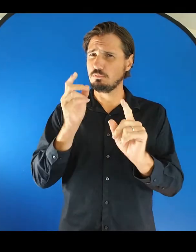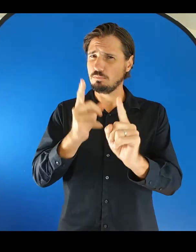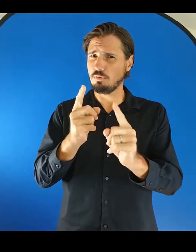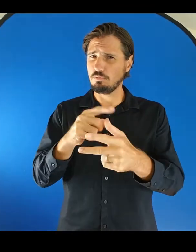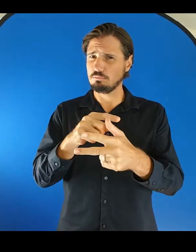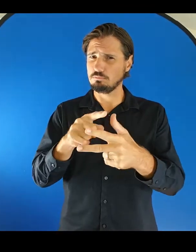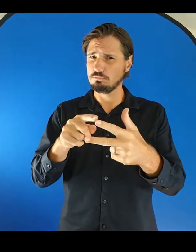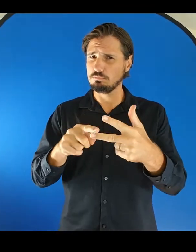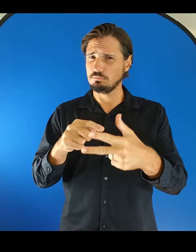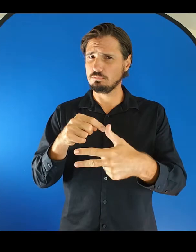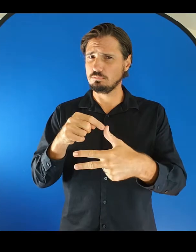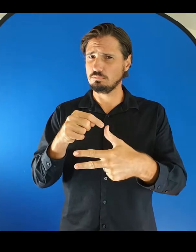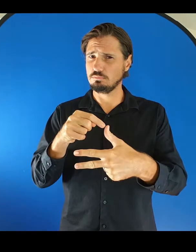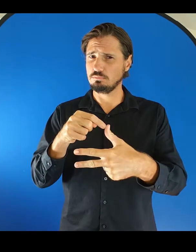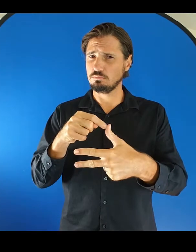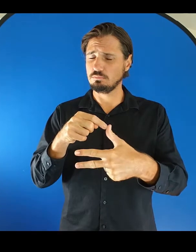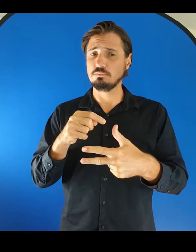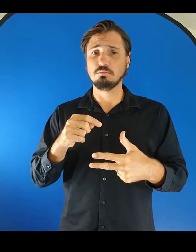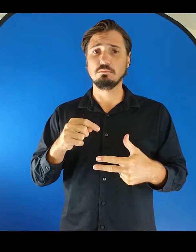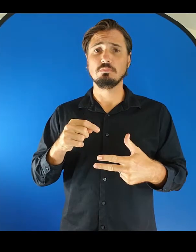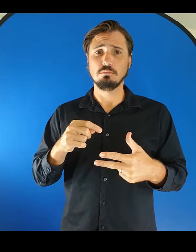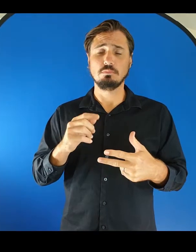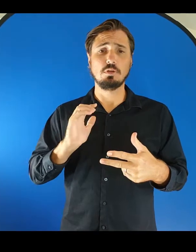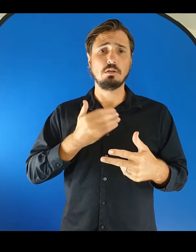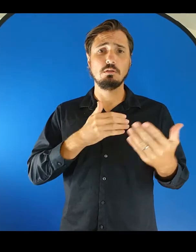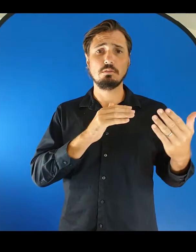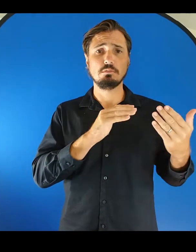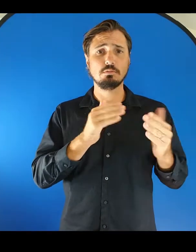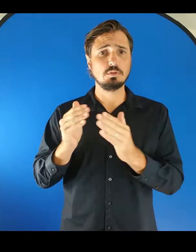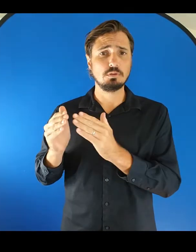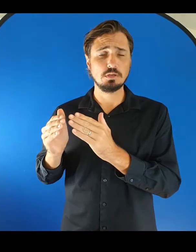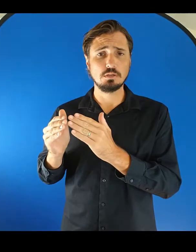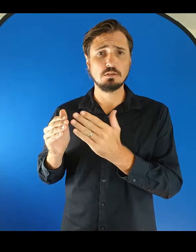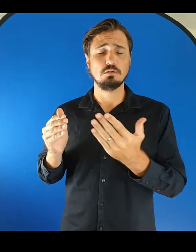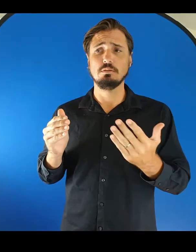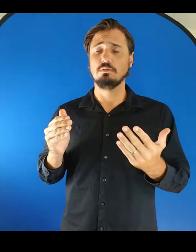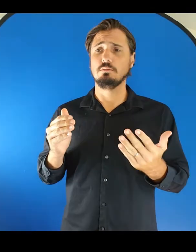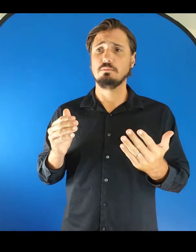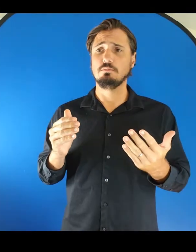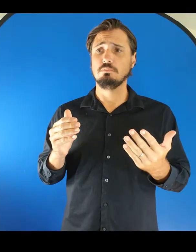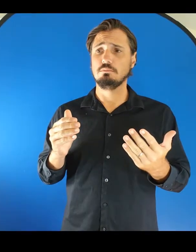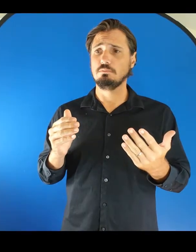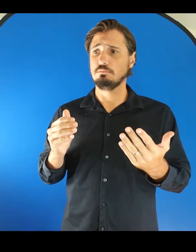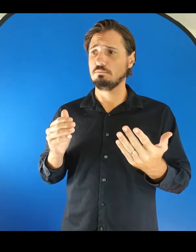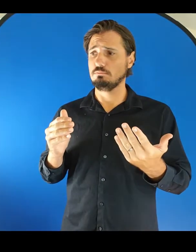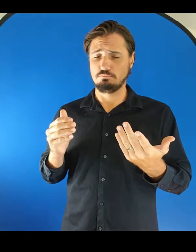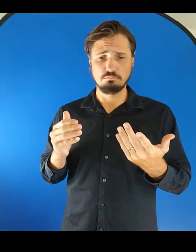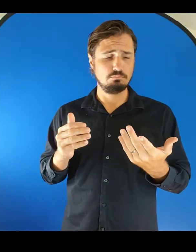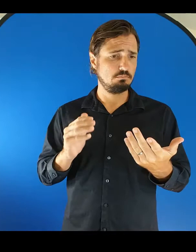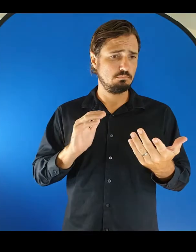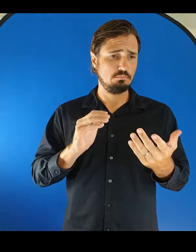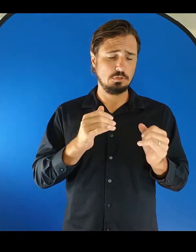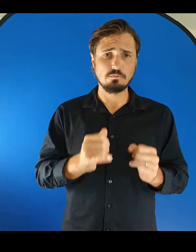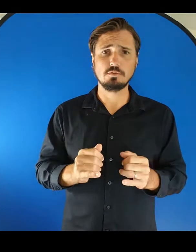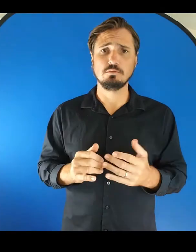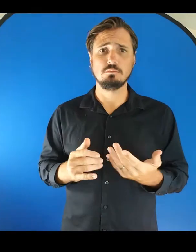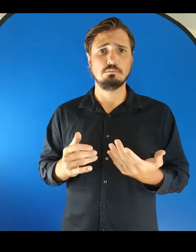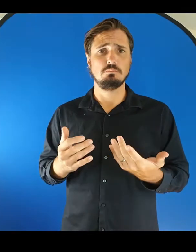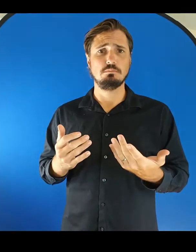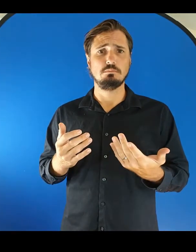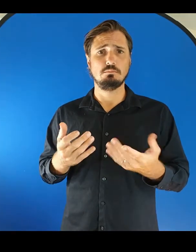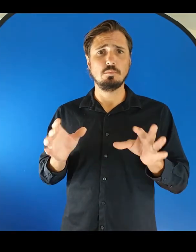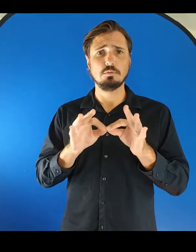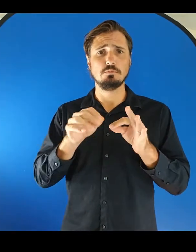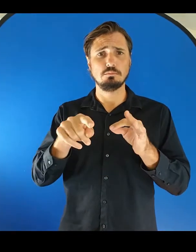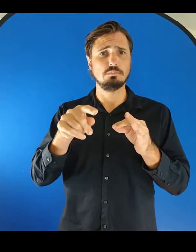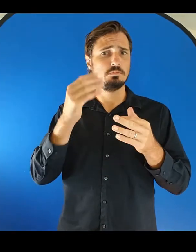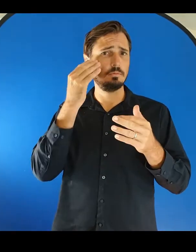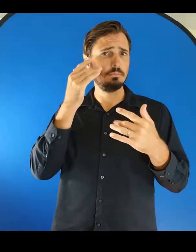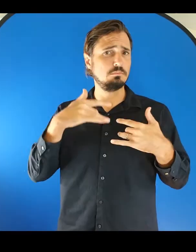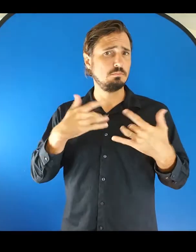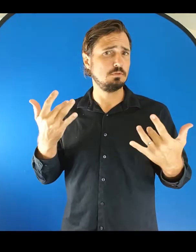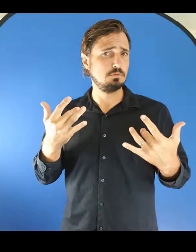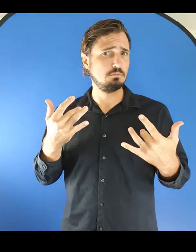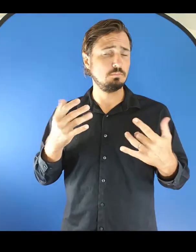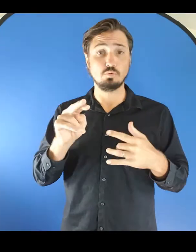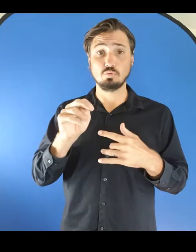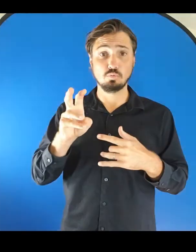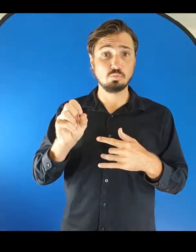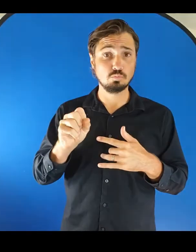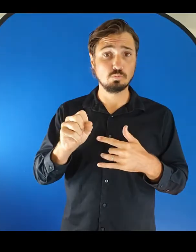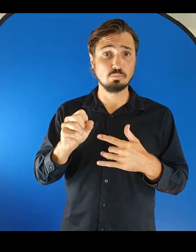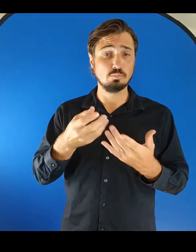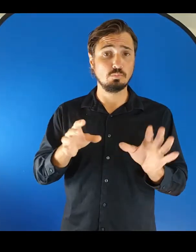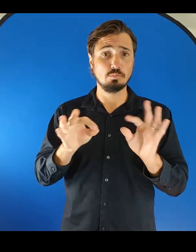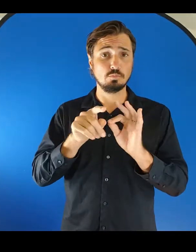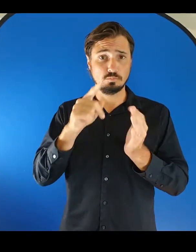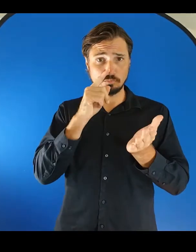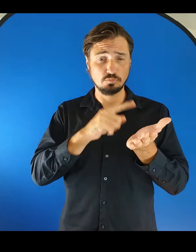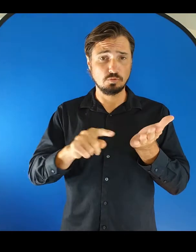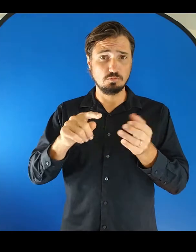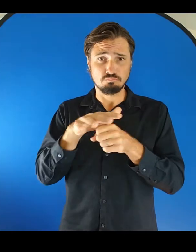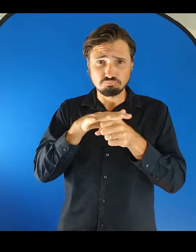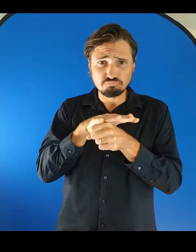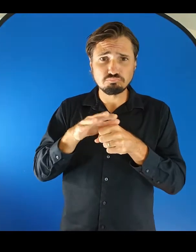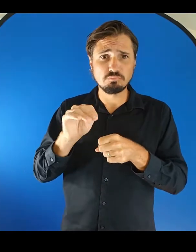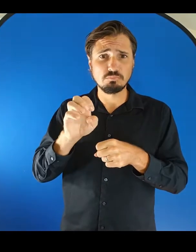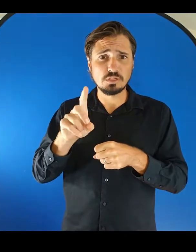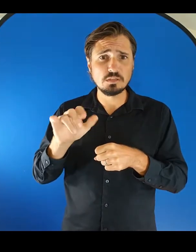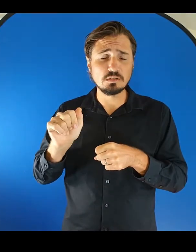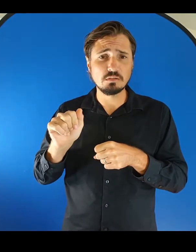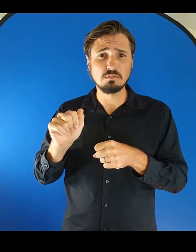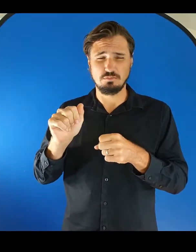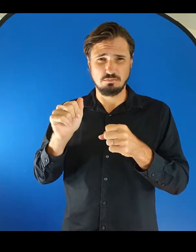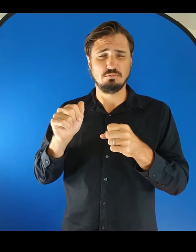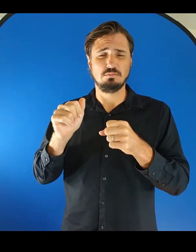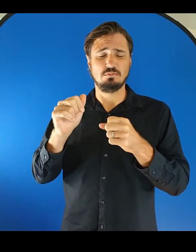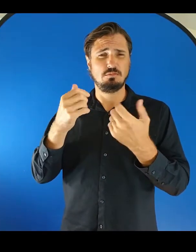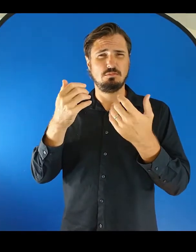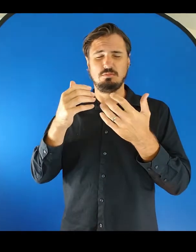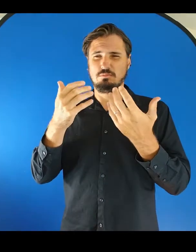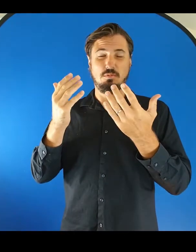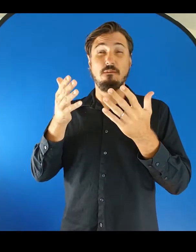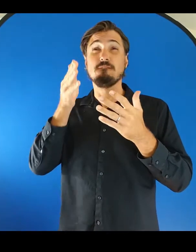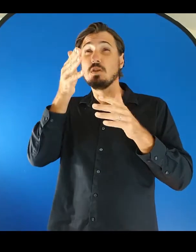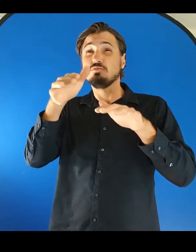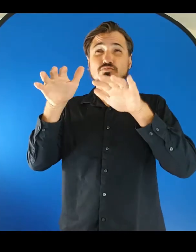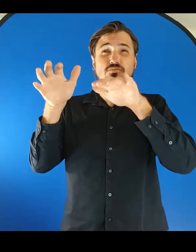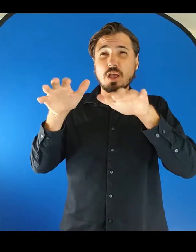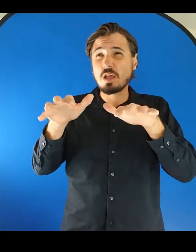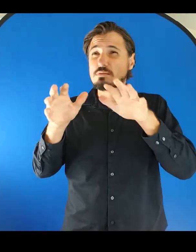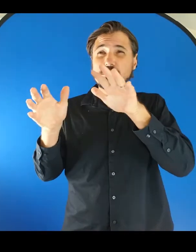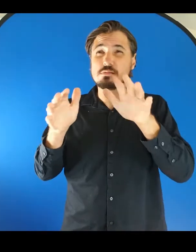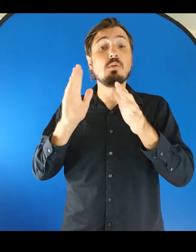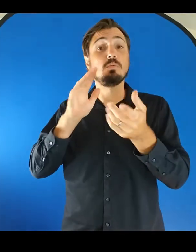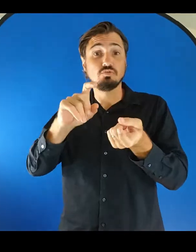1) As a community, individually, and with your families, stay informed. Keep track of local media. Forecasts change. State and county will regularly put out media releases